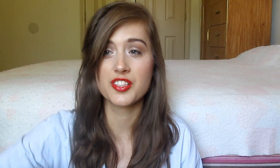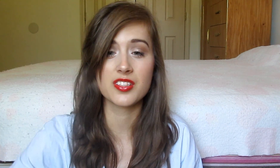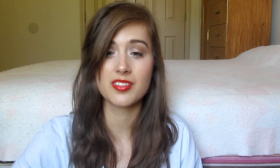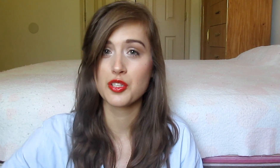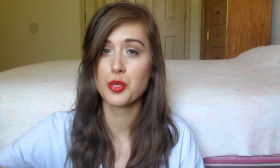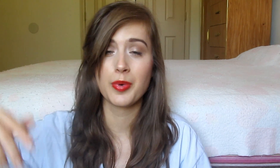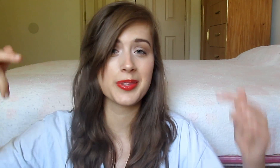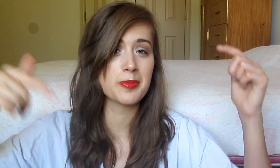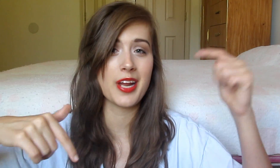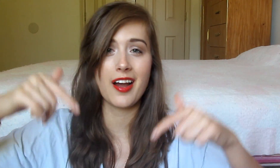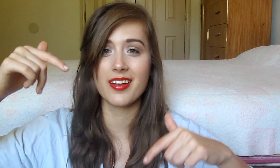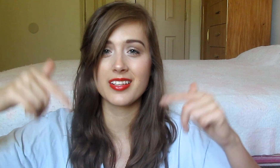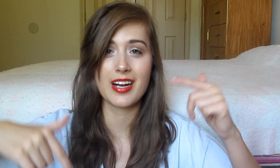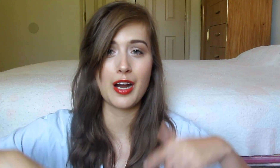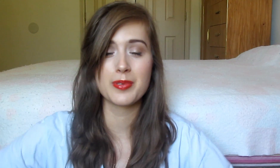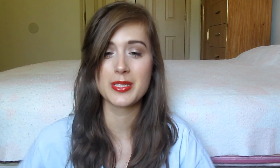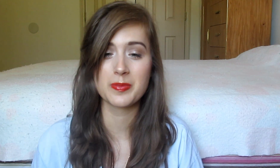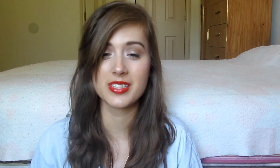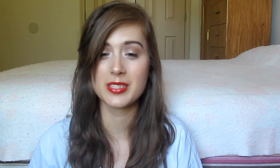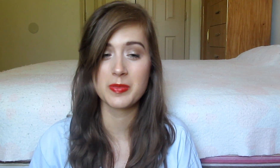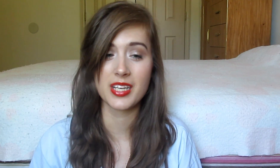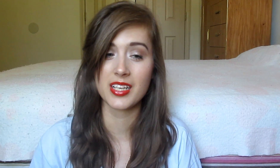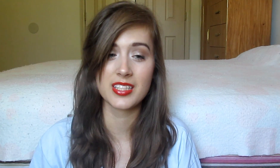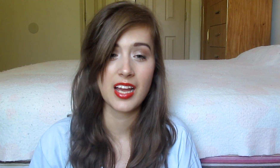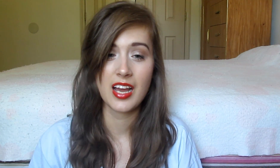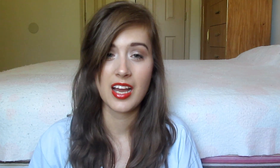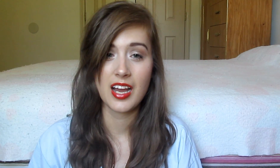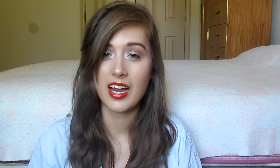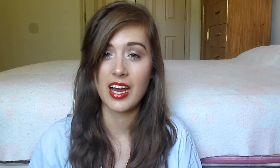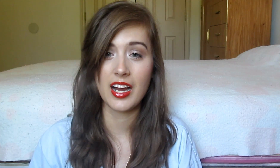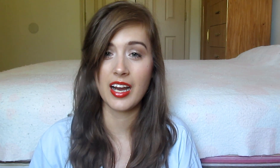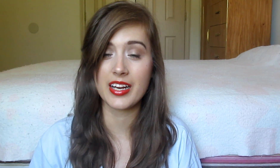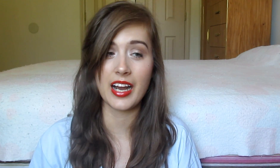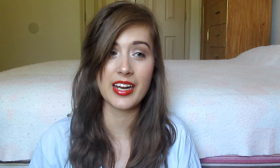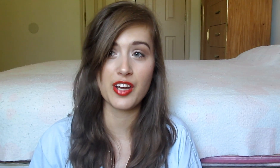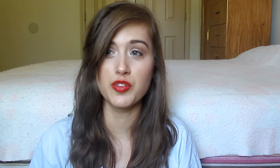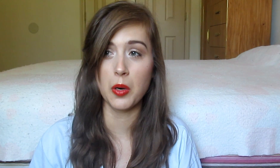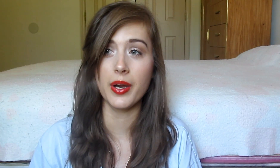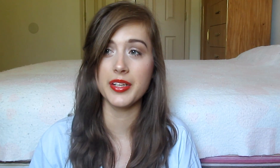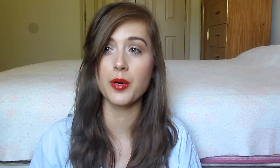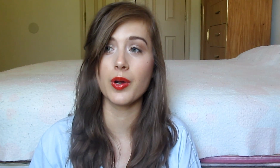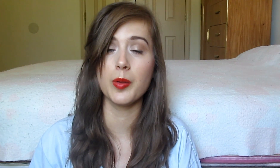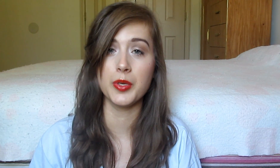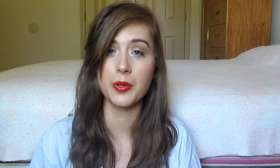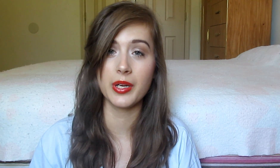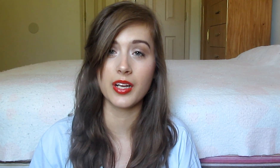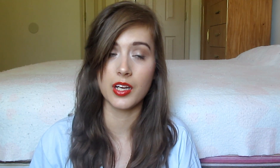just put them down in the comments, please, because I have no idea what I’m doing and